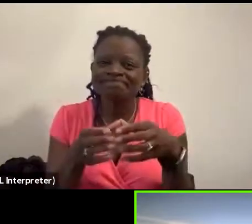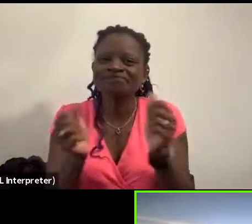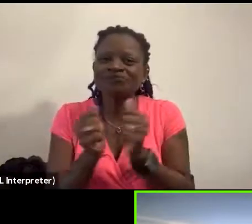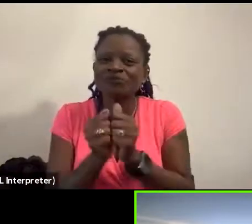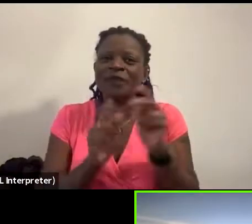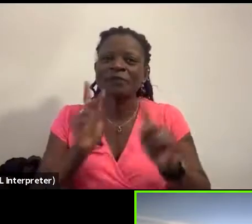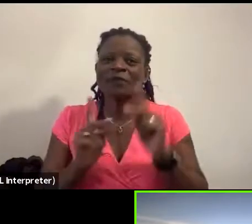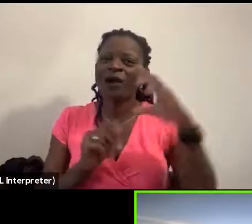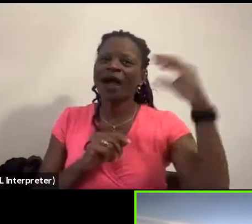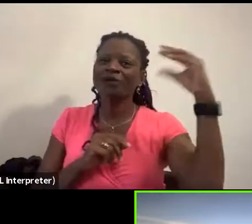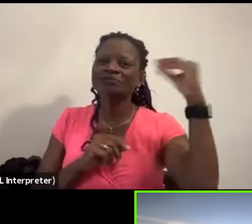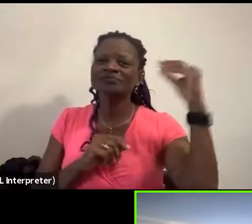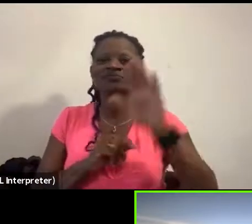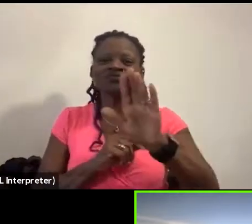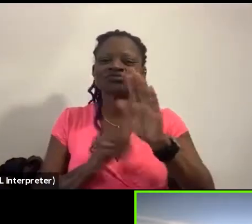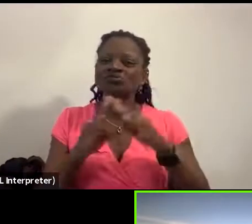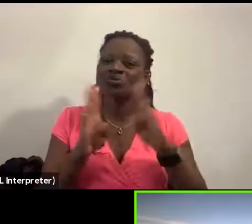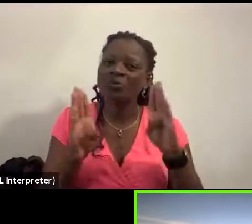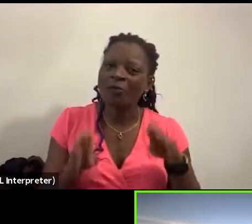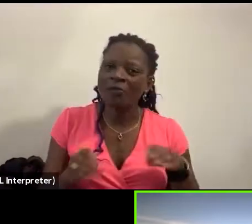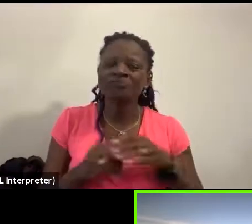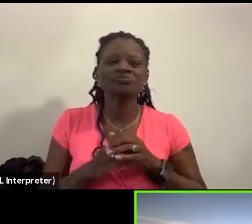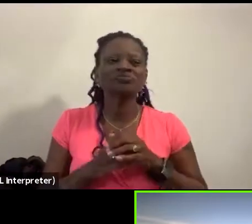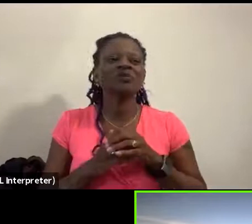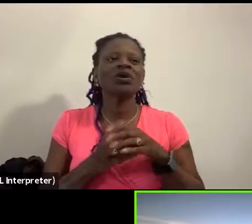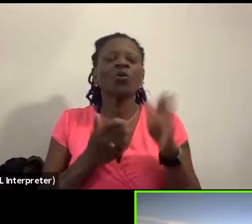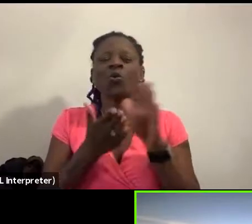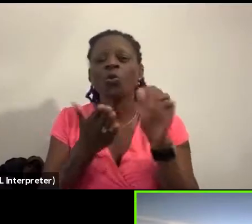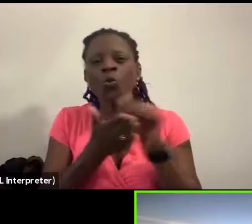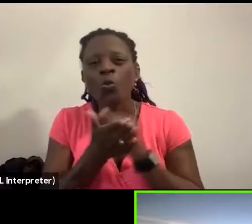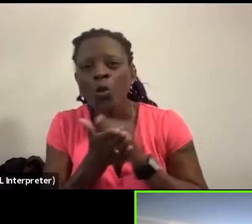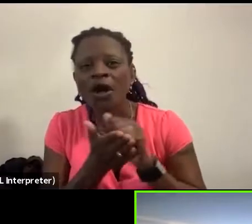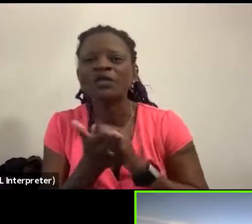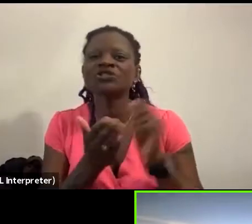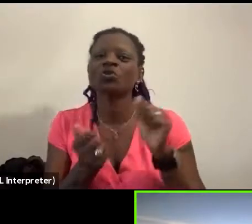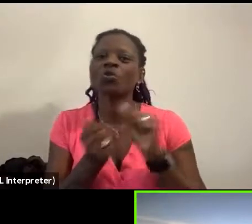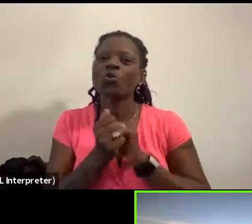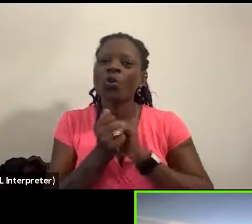make sure you're using all of the general hygiene measures and get tested.